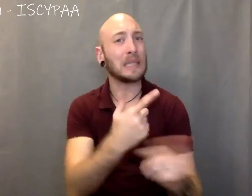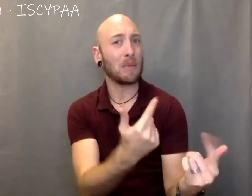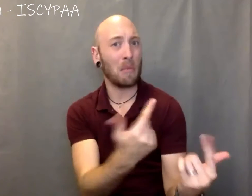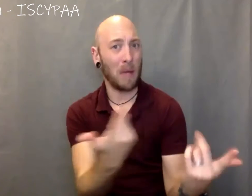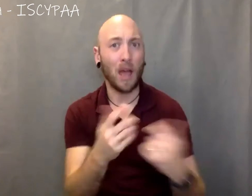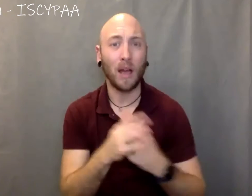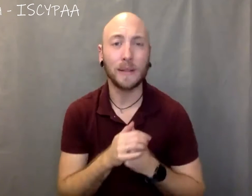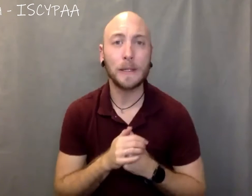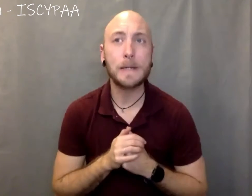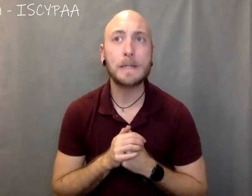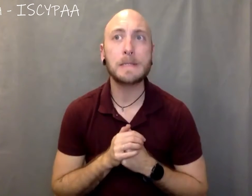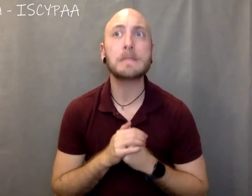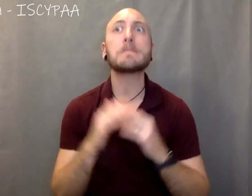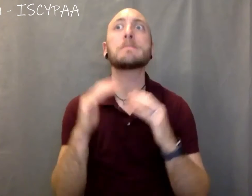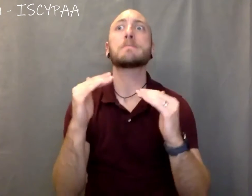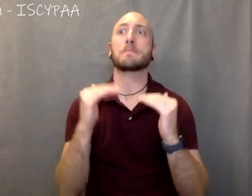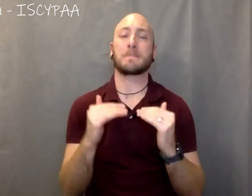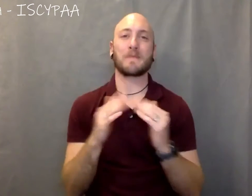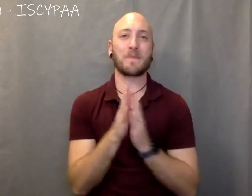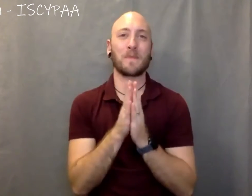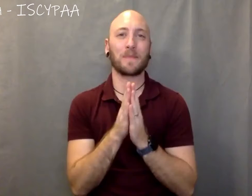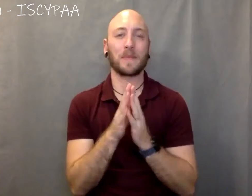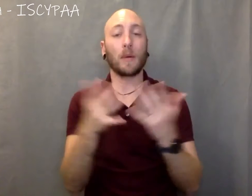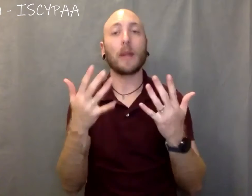And I'm gonna I'm going to tell you I'm going to give you my experience strength and hope,